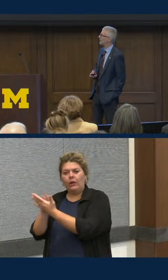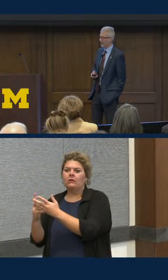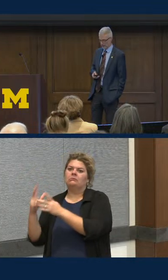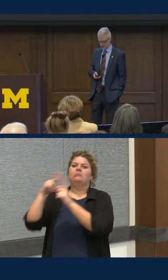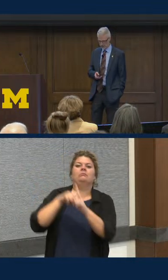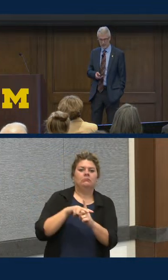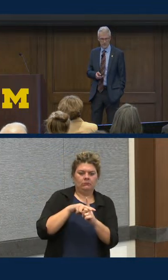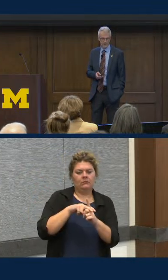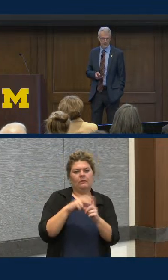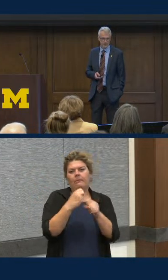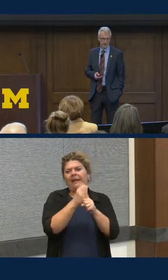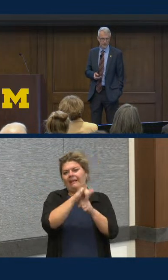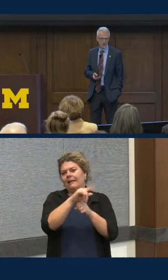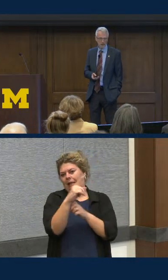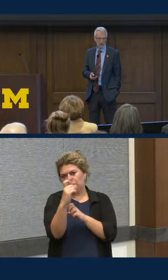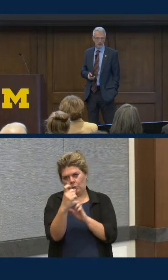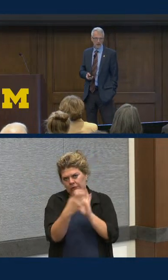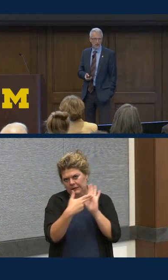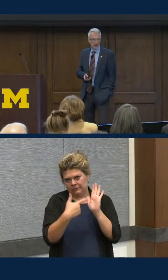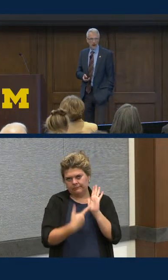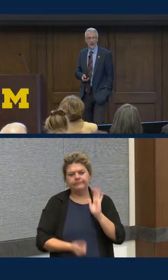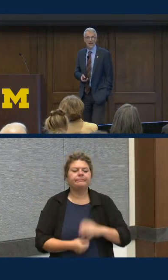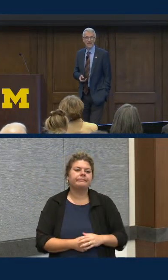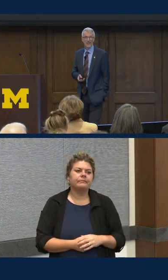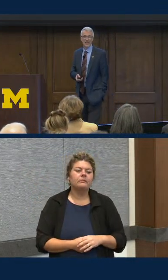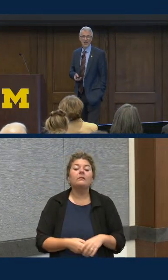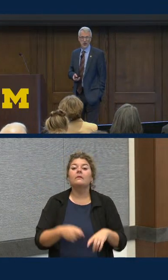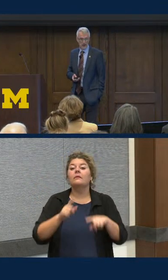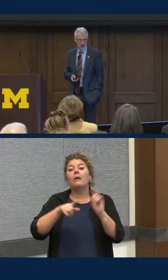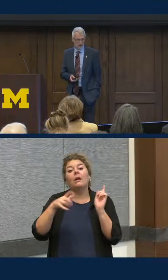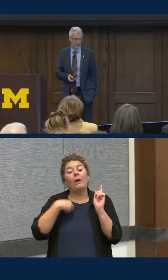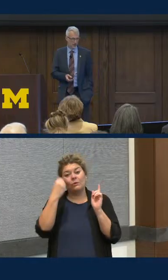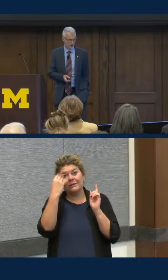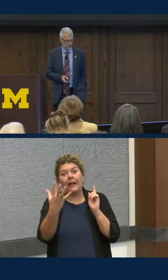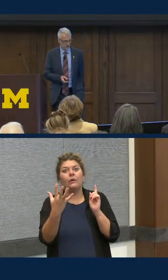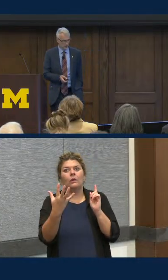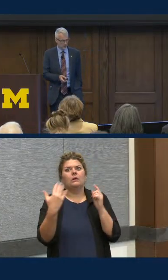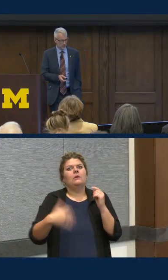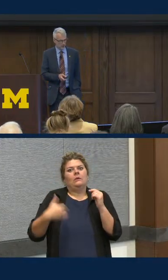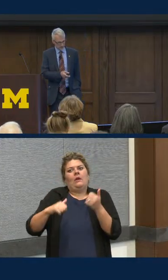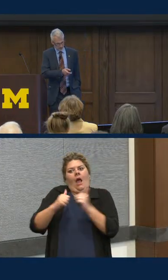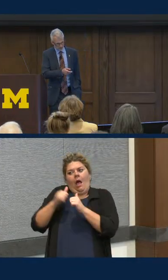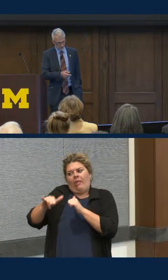diagnosis. Just to tell you how active